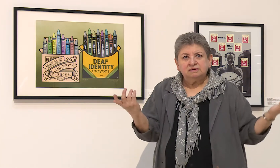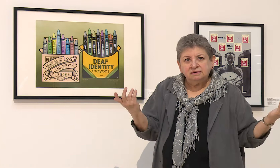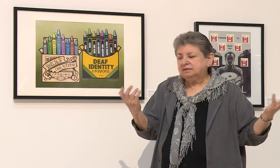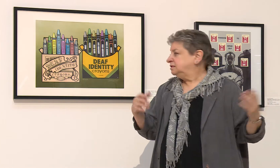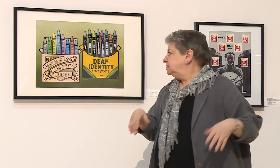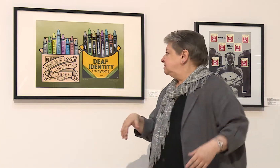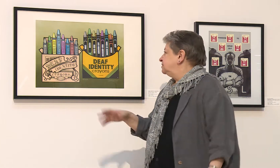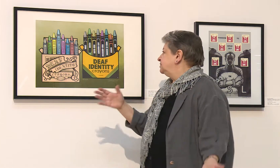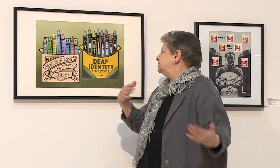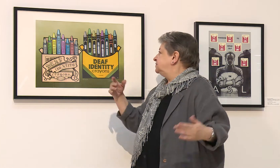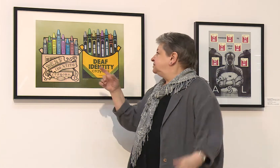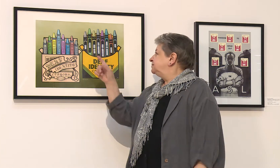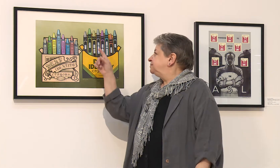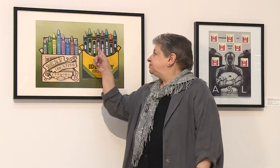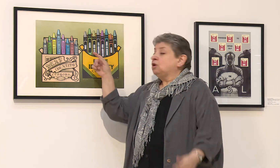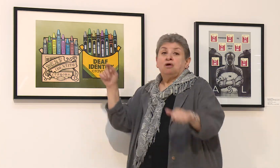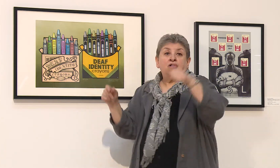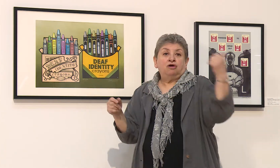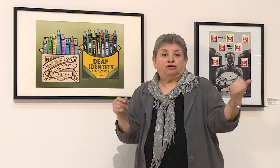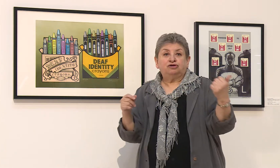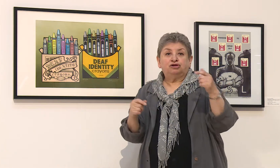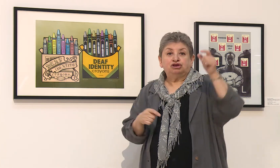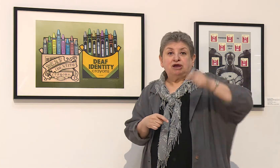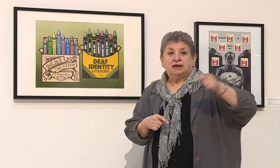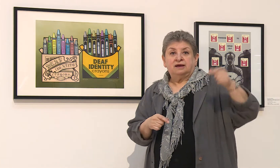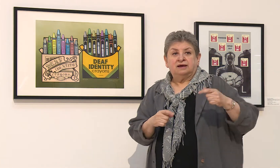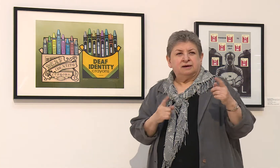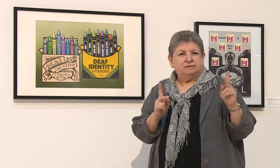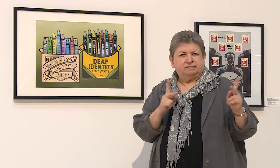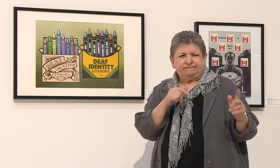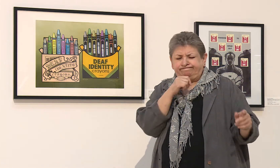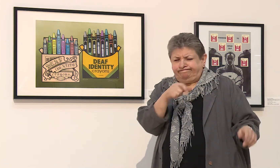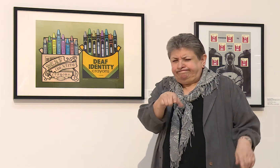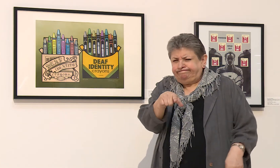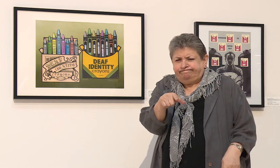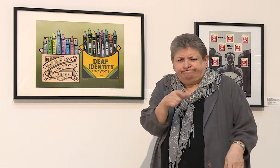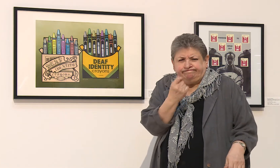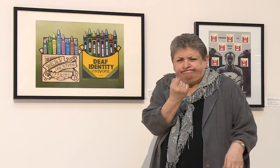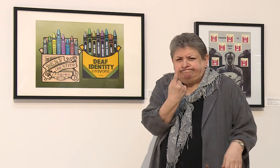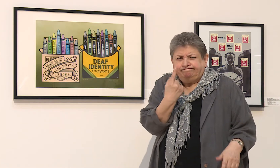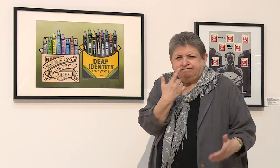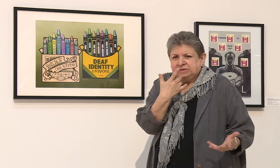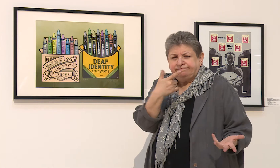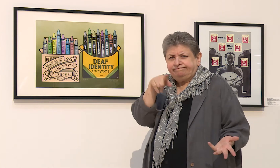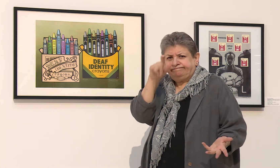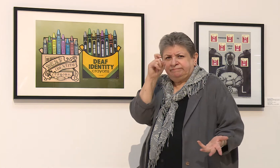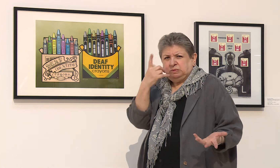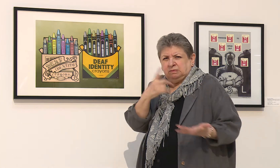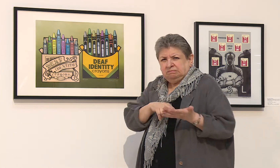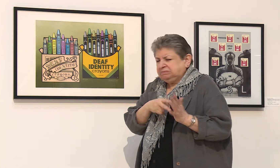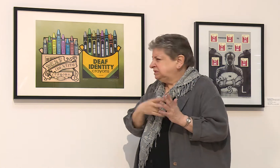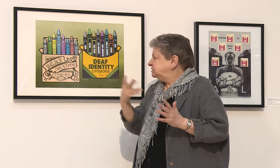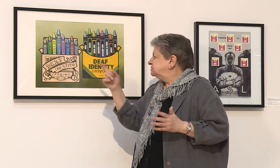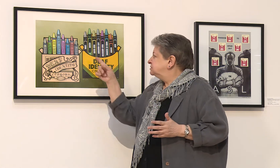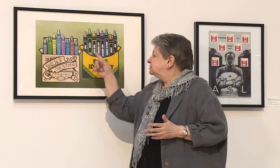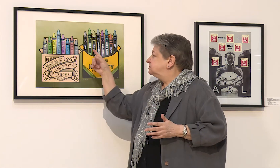and codas have had that opportunity. The other crayon that folks want to know more about